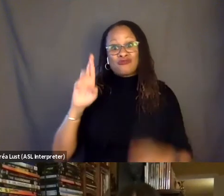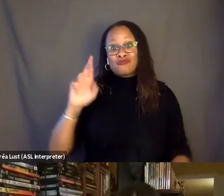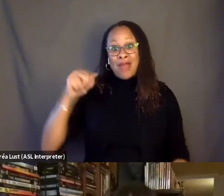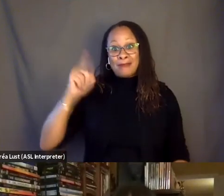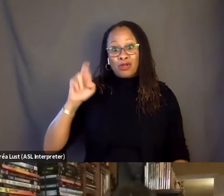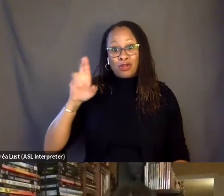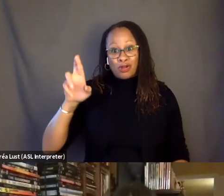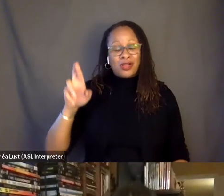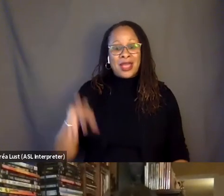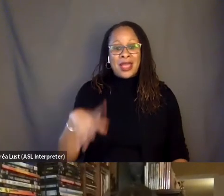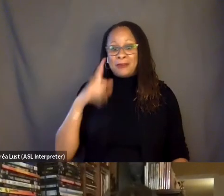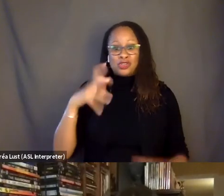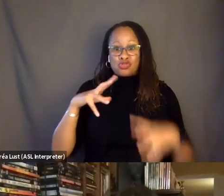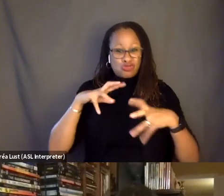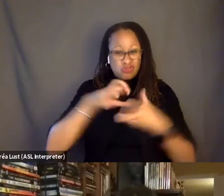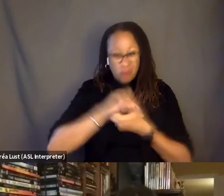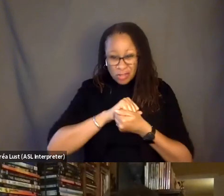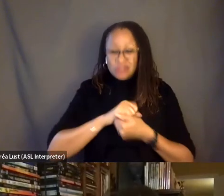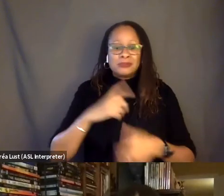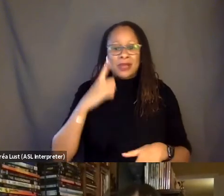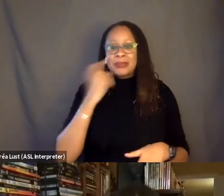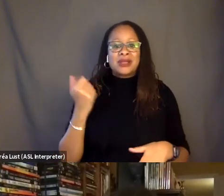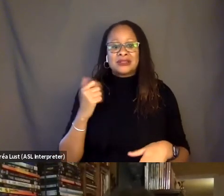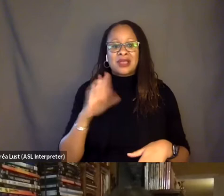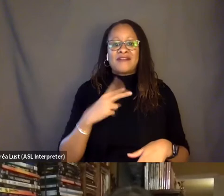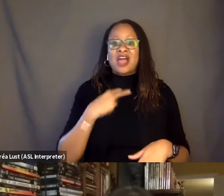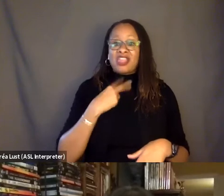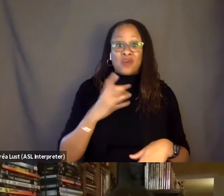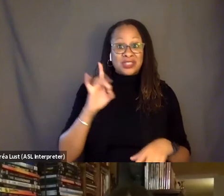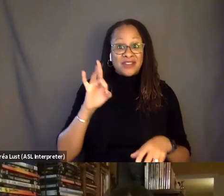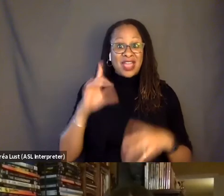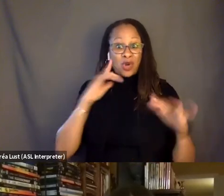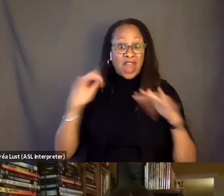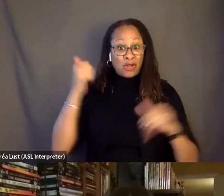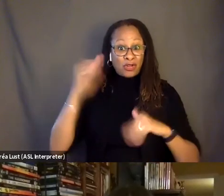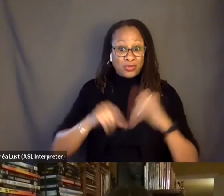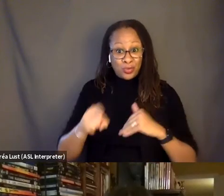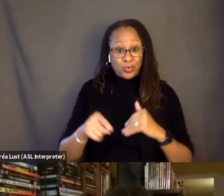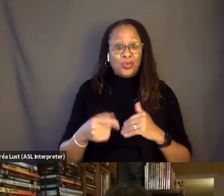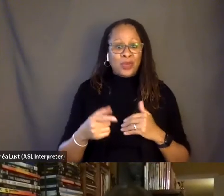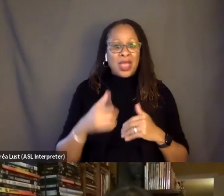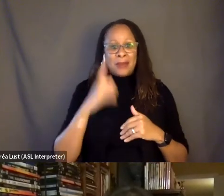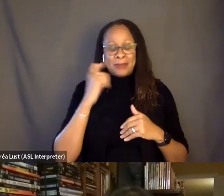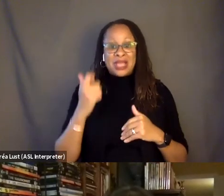But you got crushed because the voices of hate were louder. And because the voices of the administration,